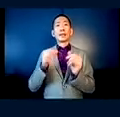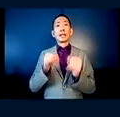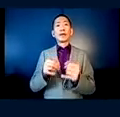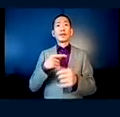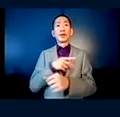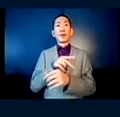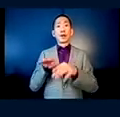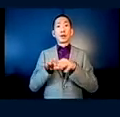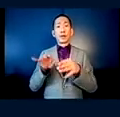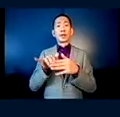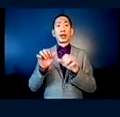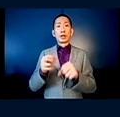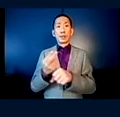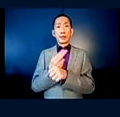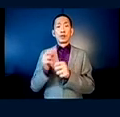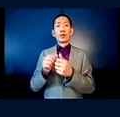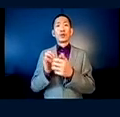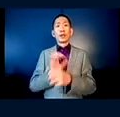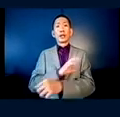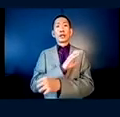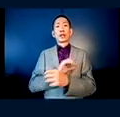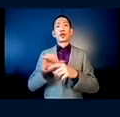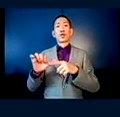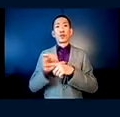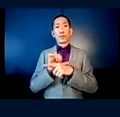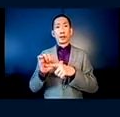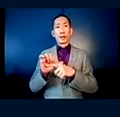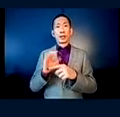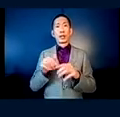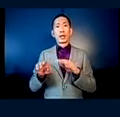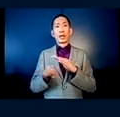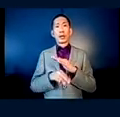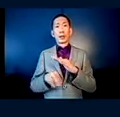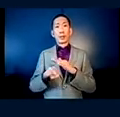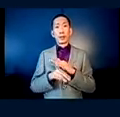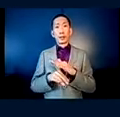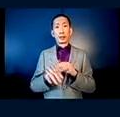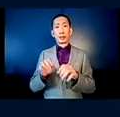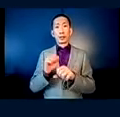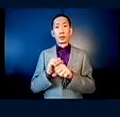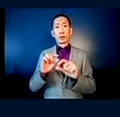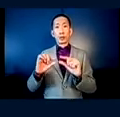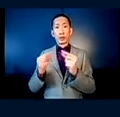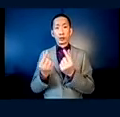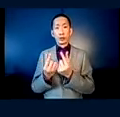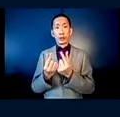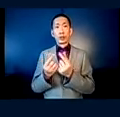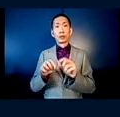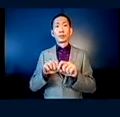PATIENT-REPORTED OUTCOMES AT INDIVIDUAL PATIENT LEVEL, THAT COULD BE USED IN CLINICAL PRACTICE, BASIC BEYOND WORKING